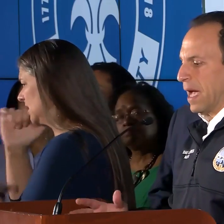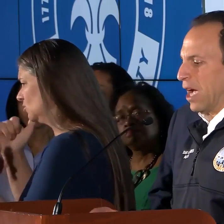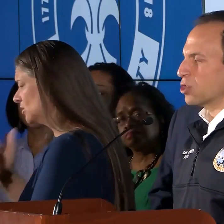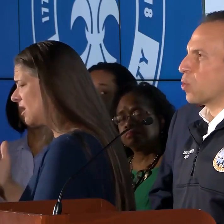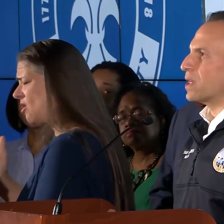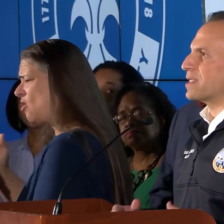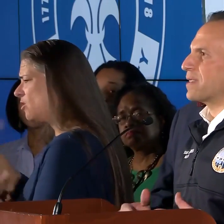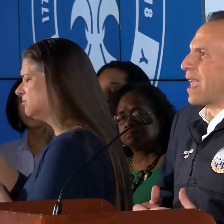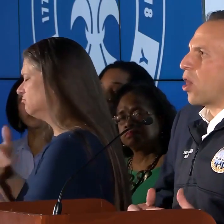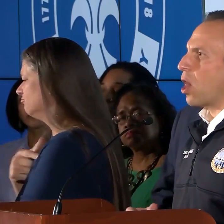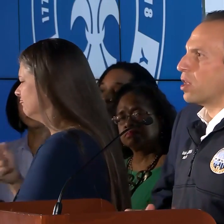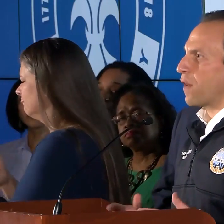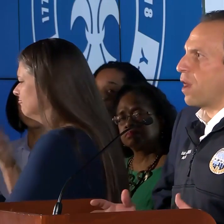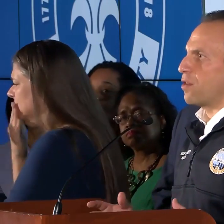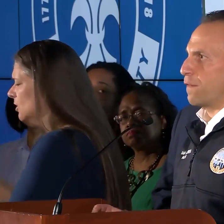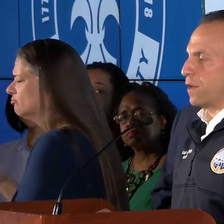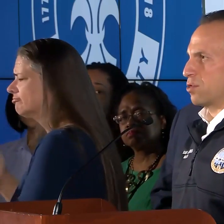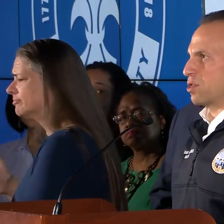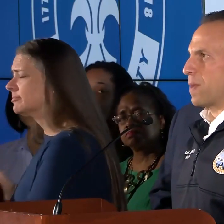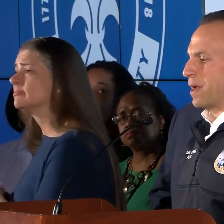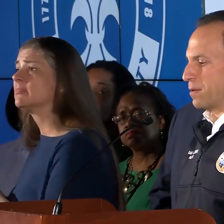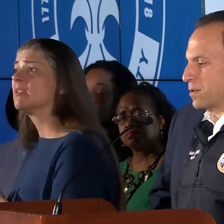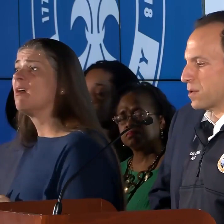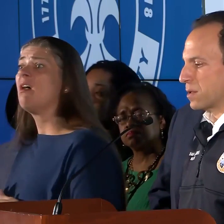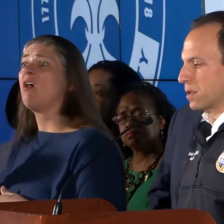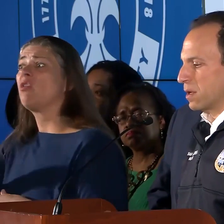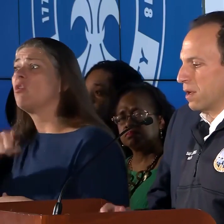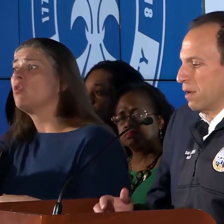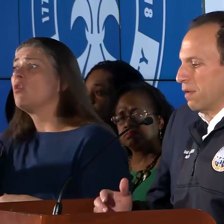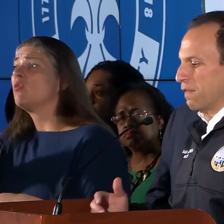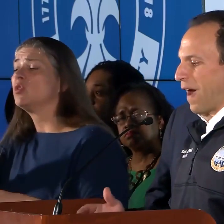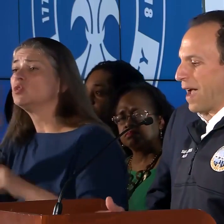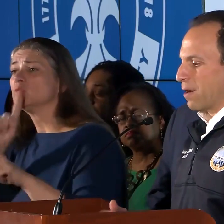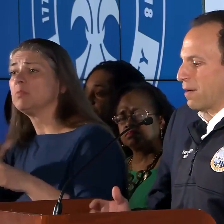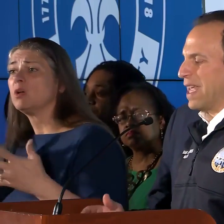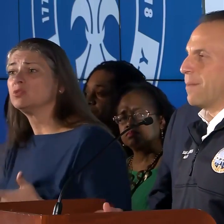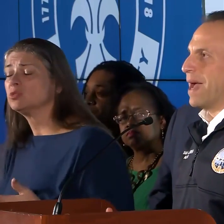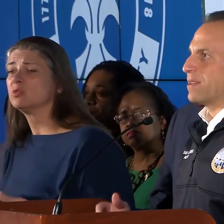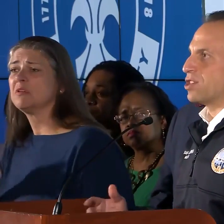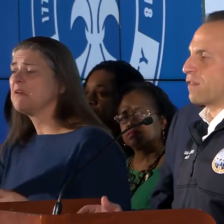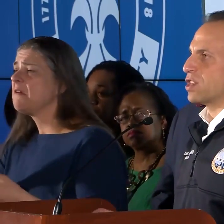I also want to thank all of our other first responders. Fire ems Jefferson